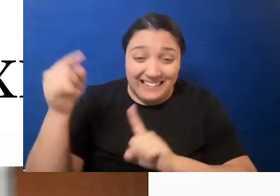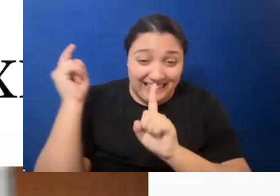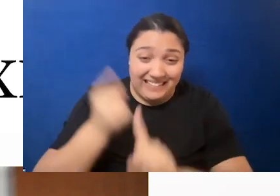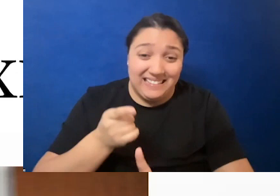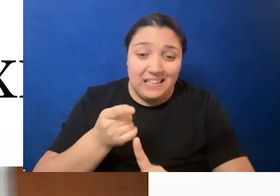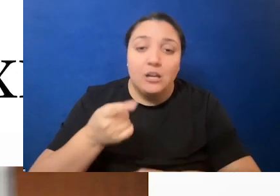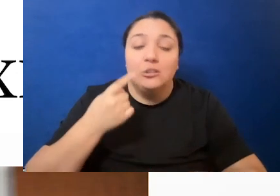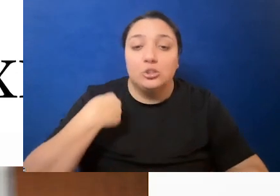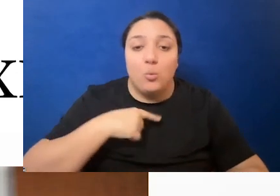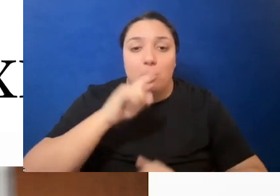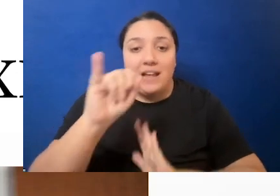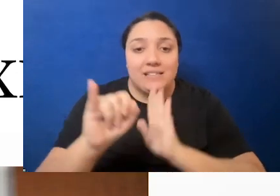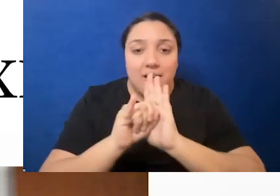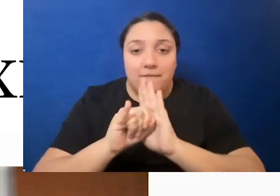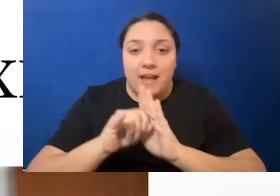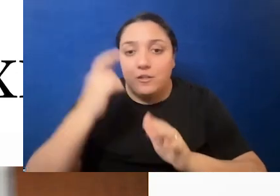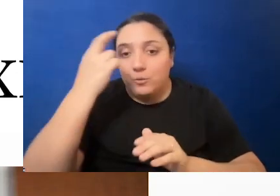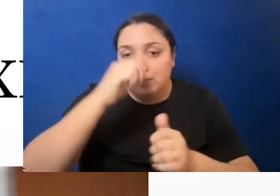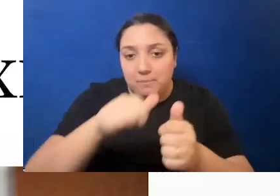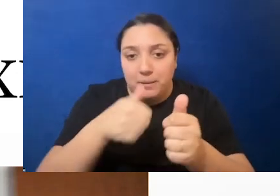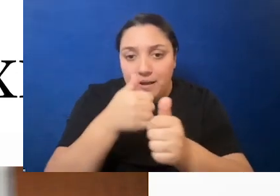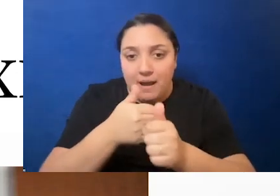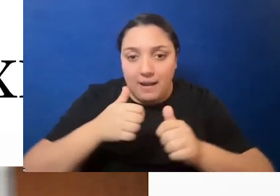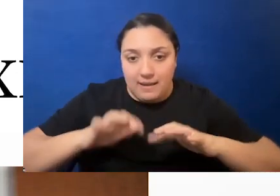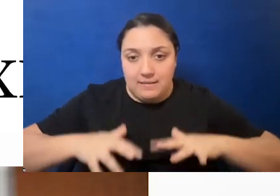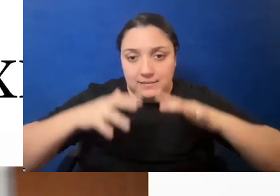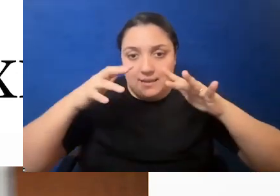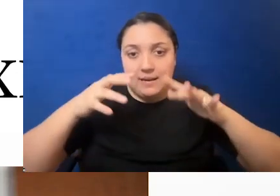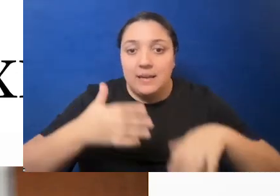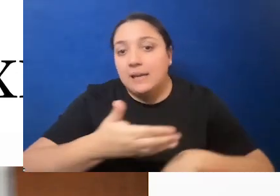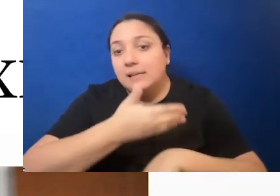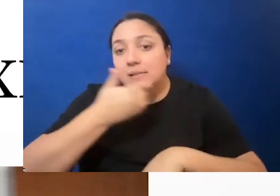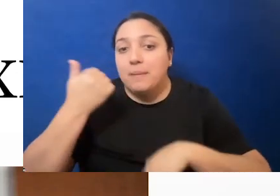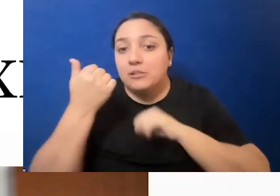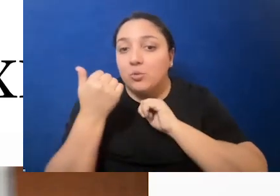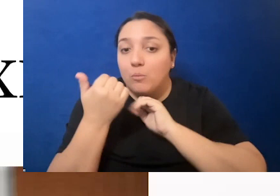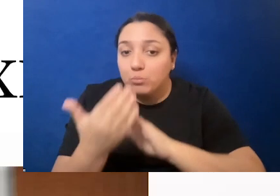SOURCE OF ANXIETY IN OUR STUDENTS, IT IS BEST TO APPROACH WITH EMPATHY, TRY TO UNDERSTAND